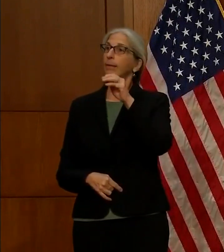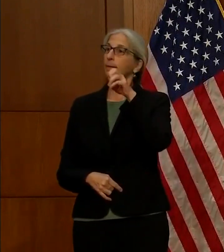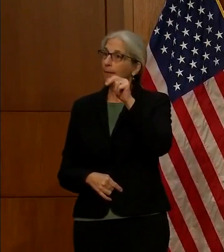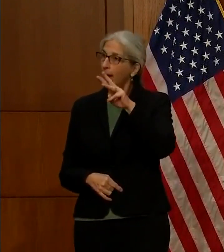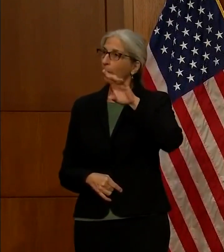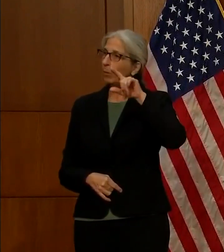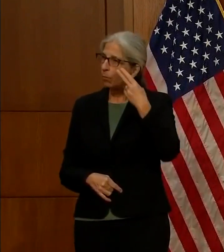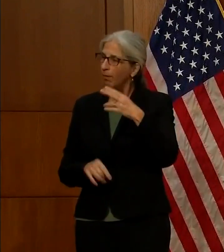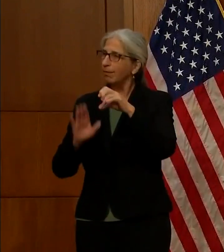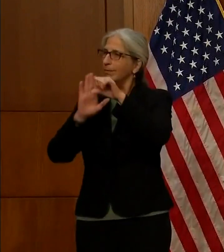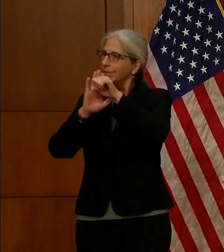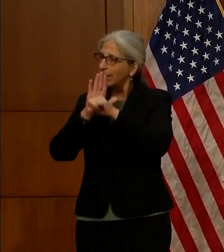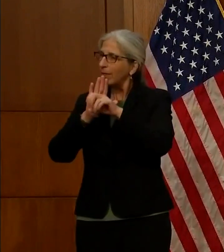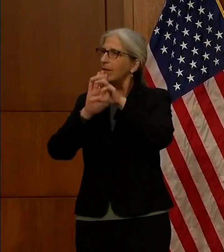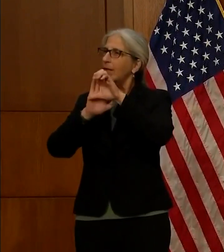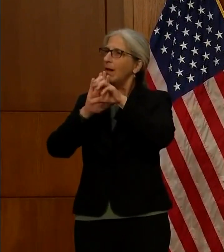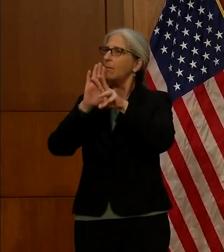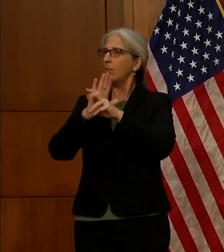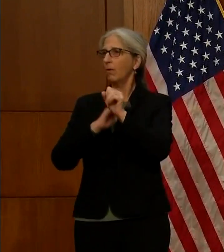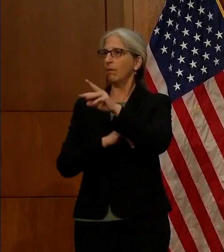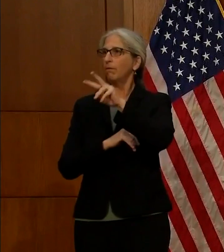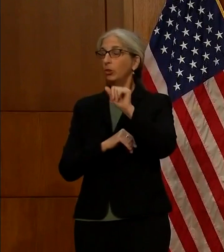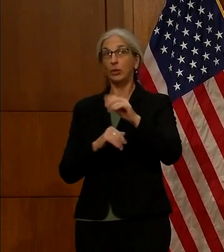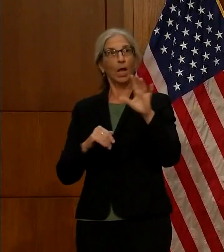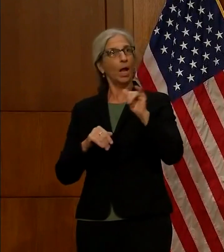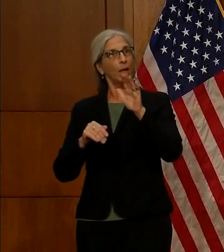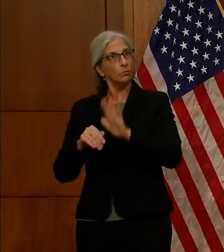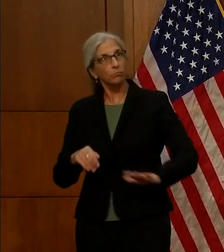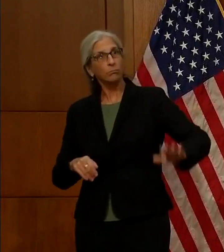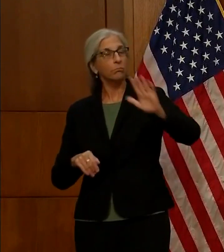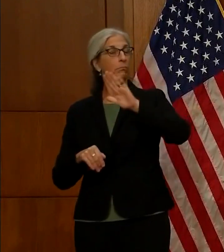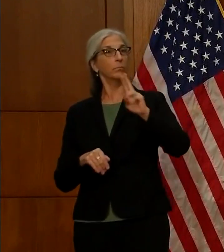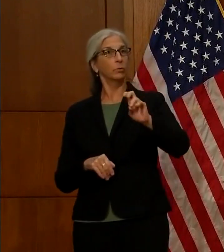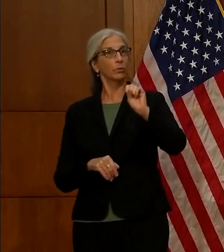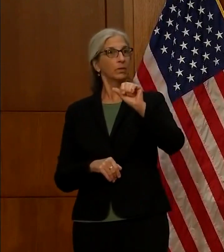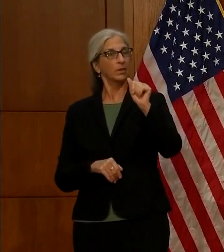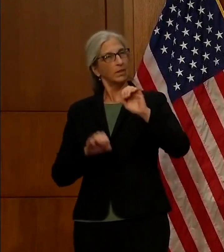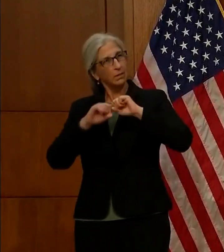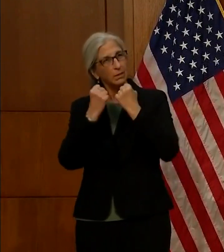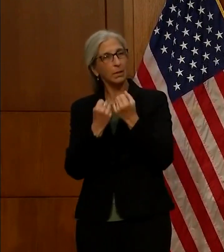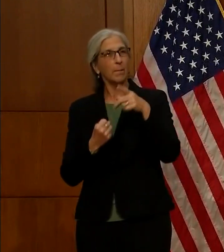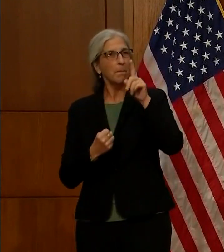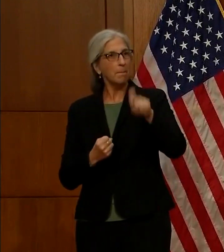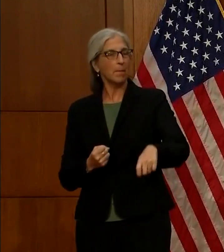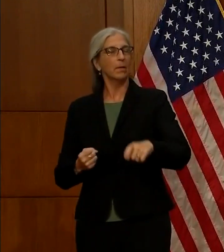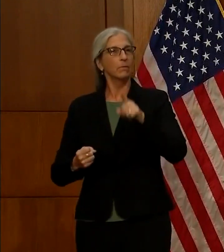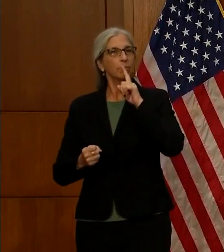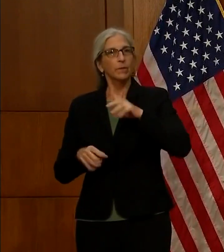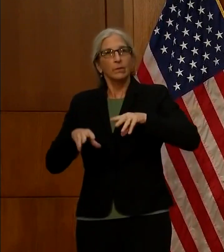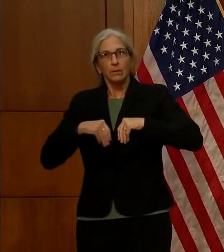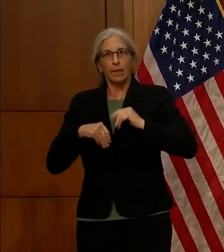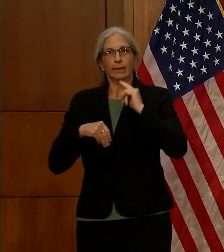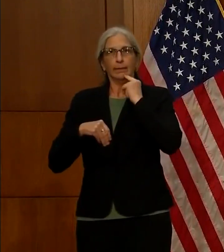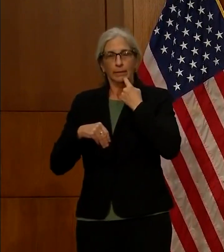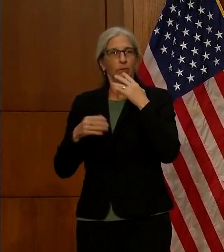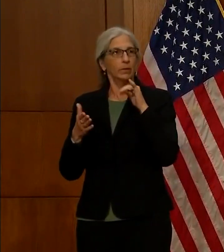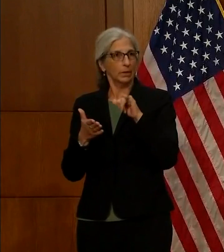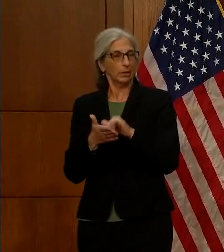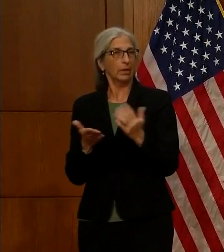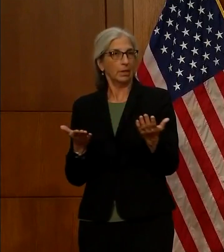WE AS A COMMONWEALTH AS A SOCIETY NEED TO TAKE THIS VIRUS SERIOUSLY IS AS I SAID EARLIER